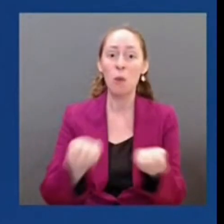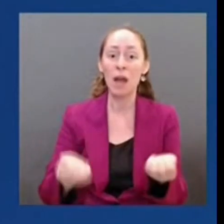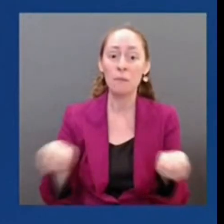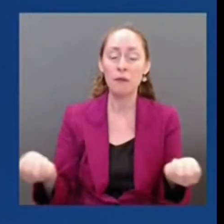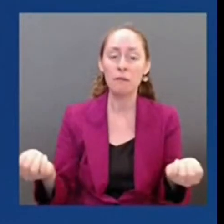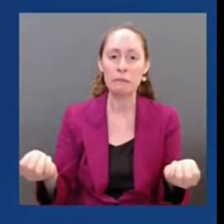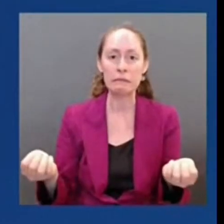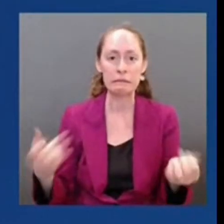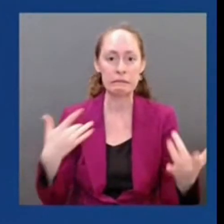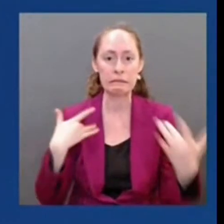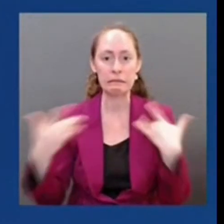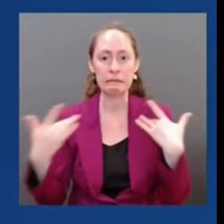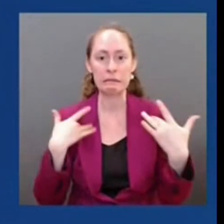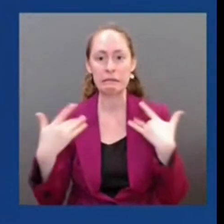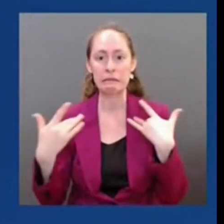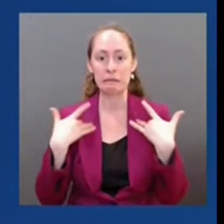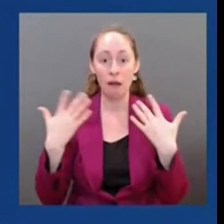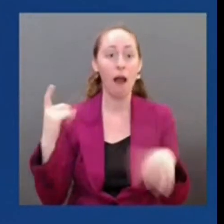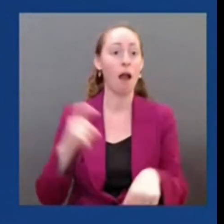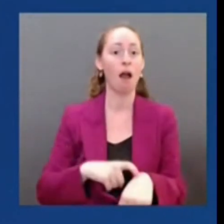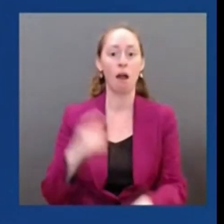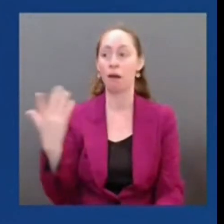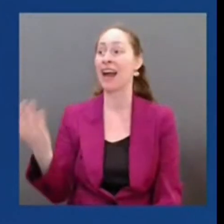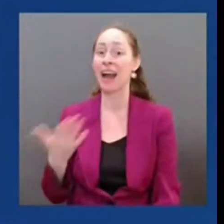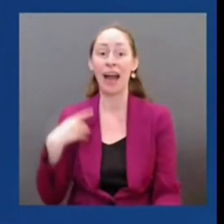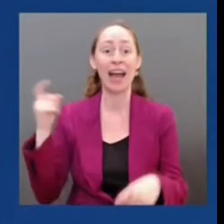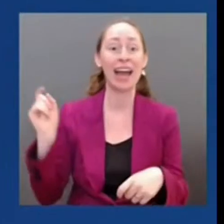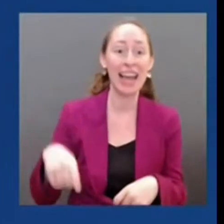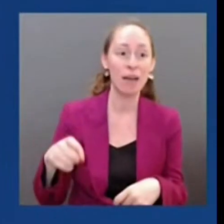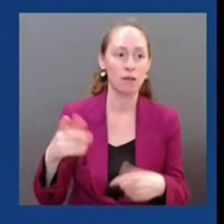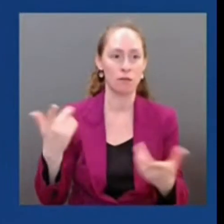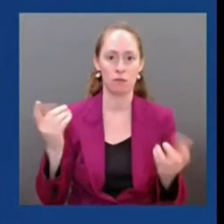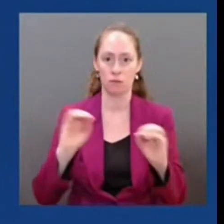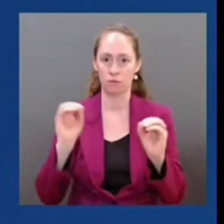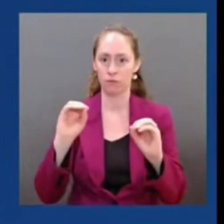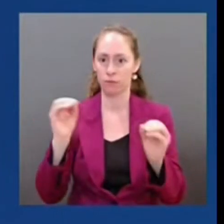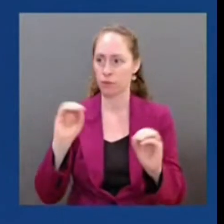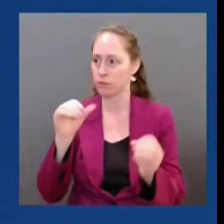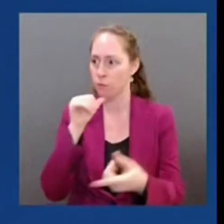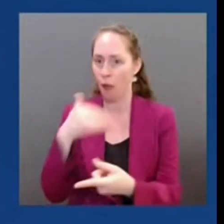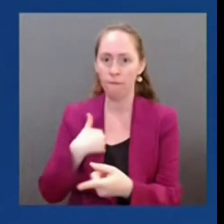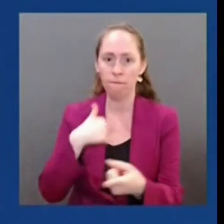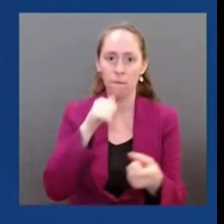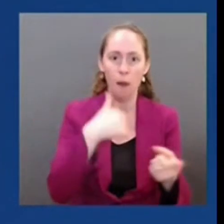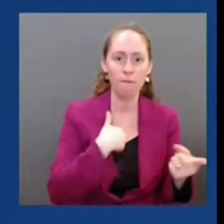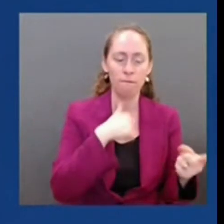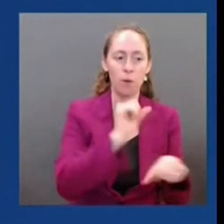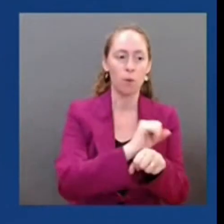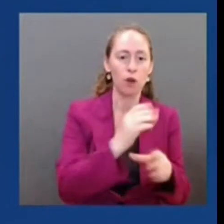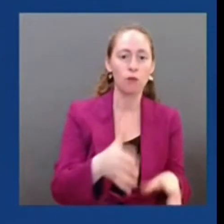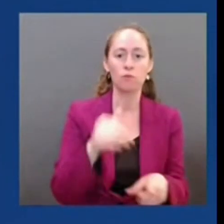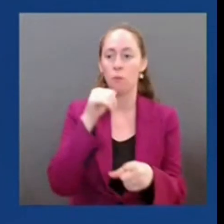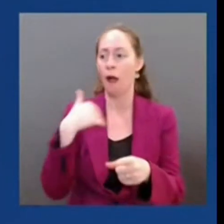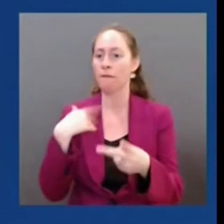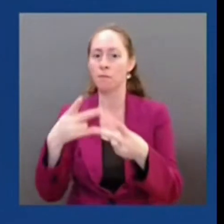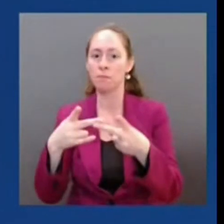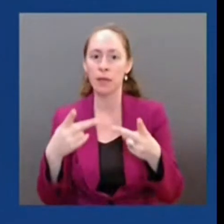OF THIS BUSINESS. AND WE MAY VERY WELL FIND OURSELVES WITHOUT ADDITIONAL